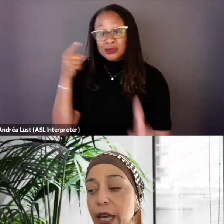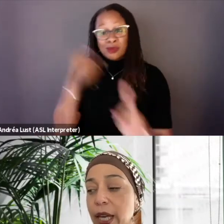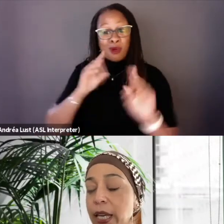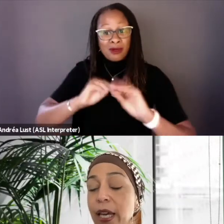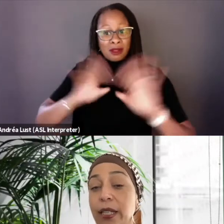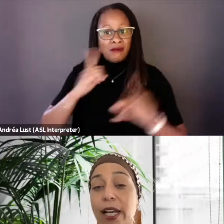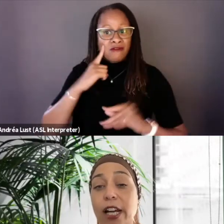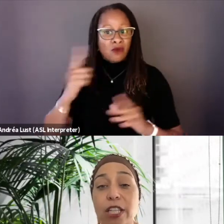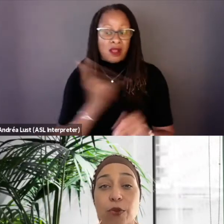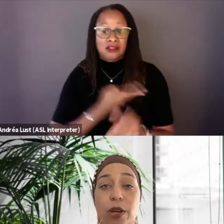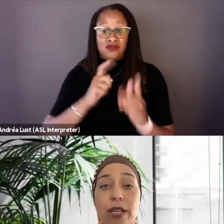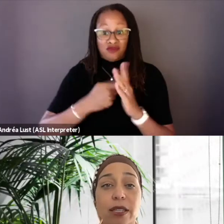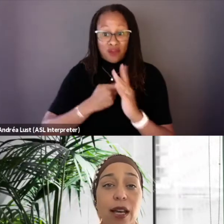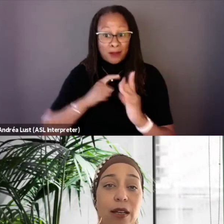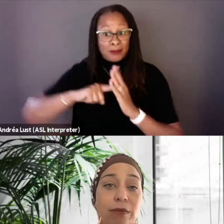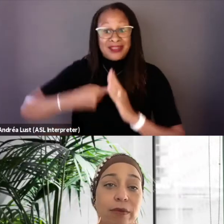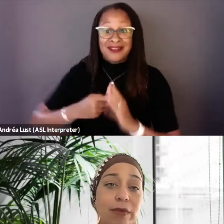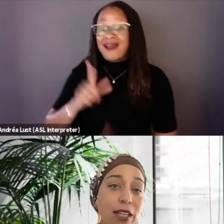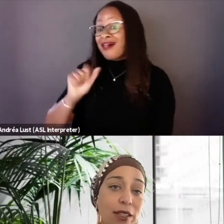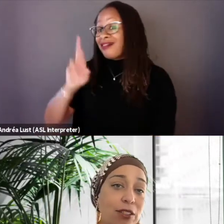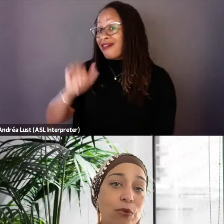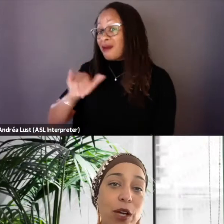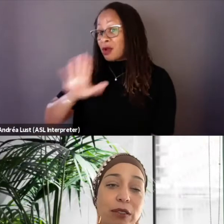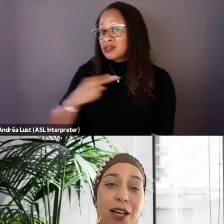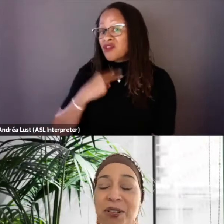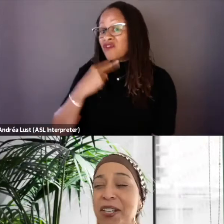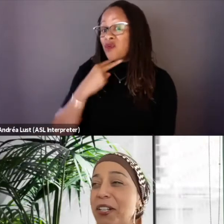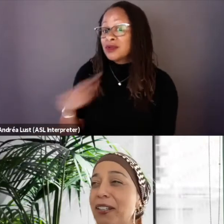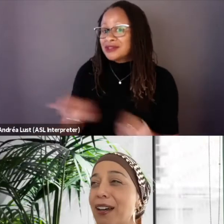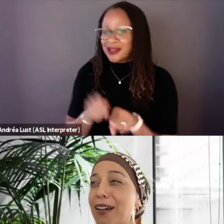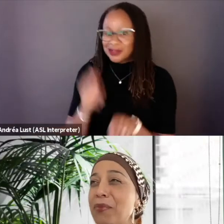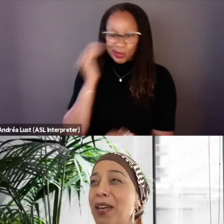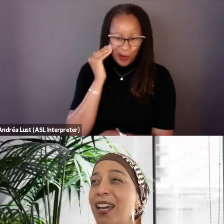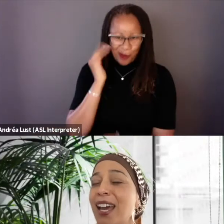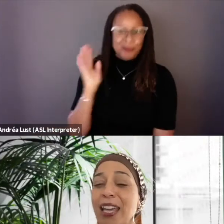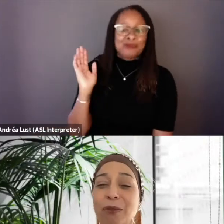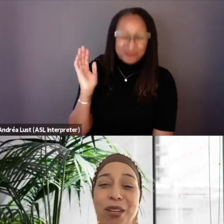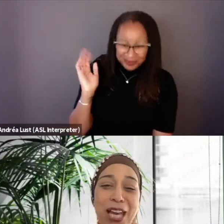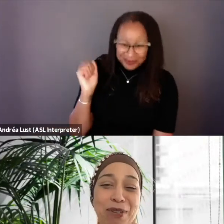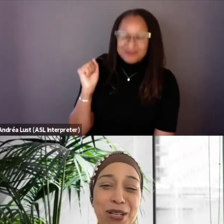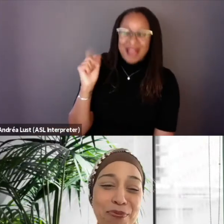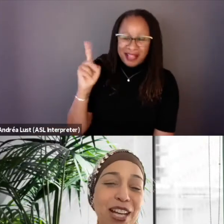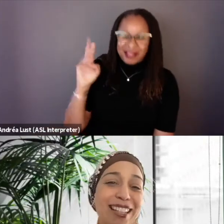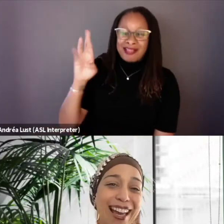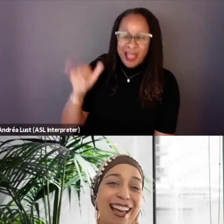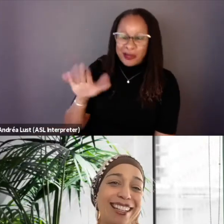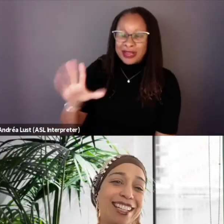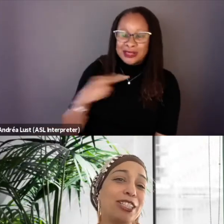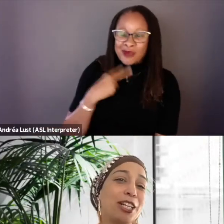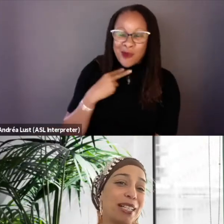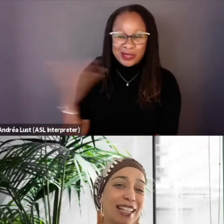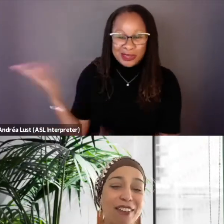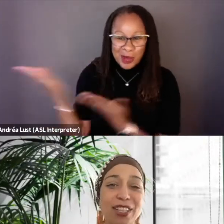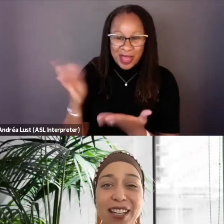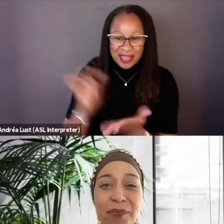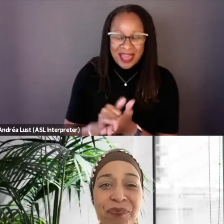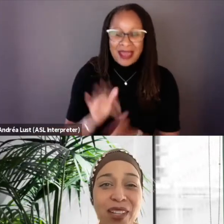and Larry's voice as you well know Eric, being able to bring that, you know, little bit of levity,